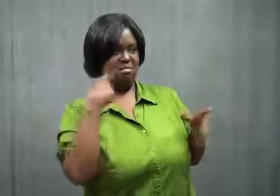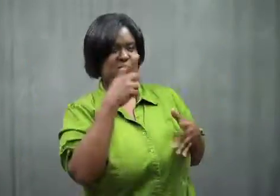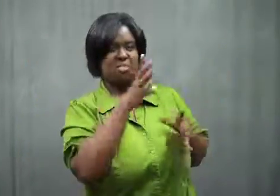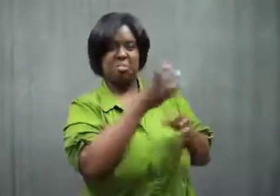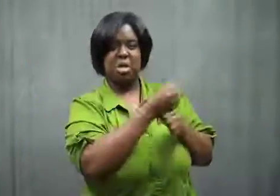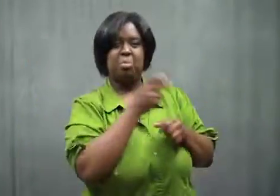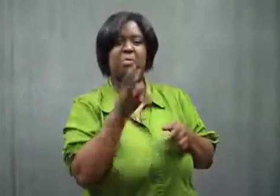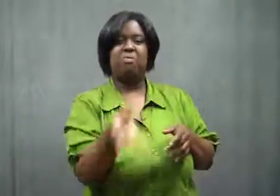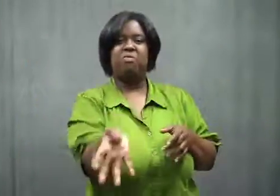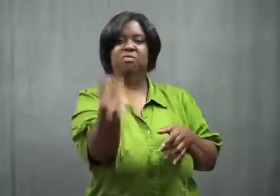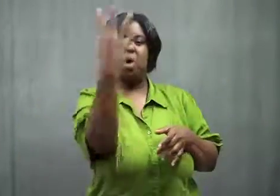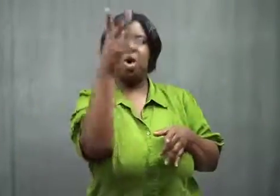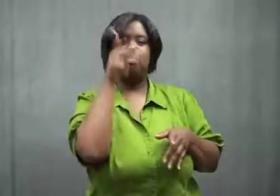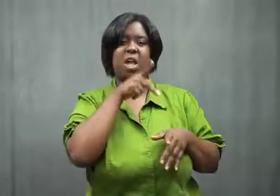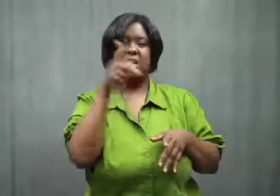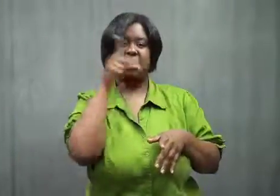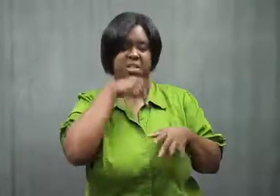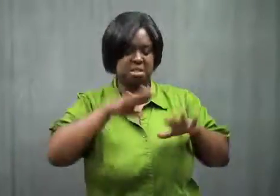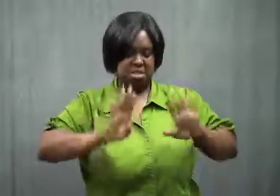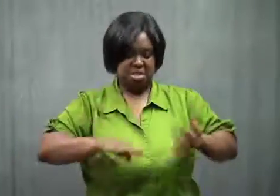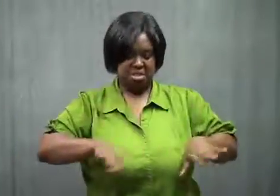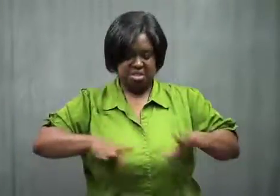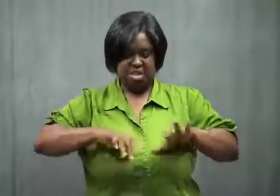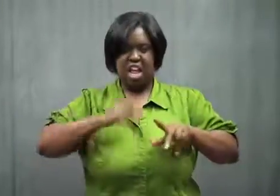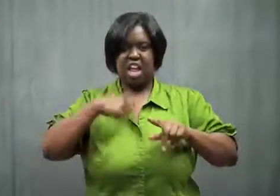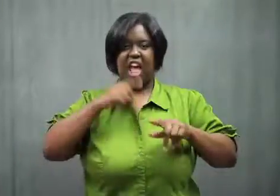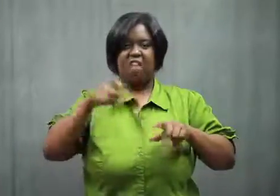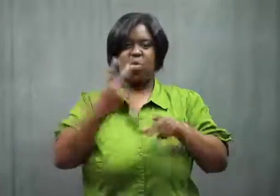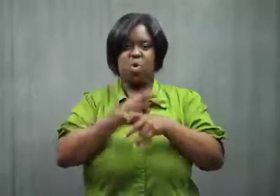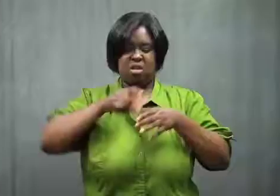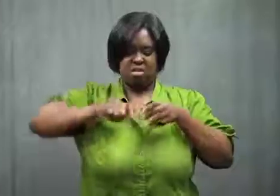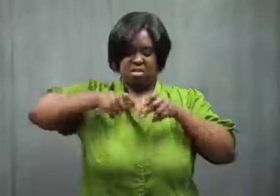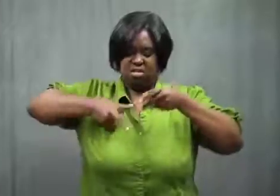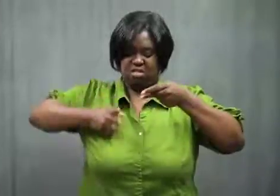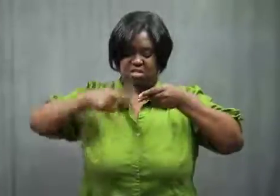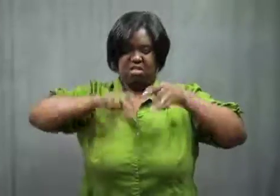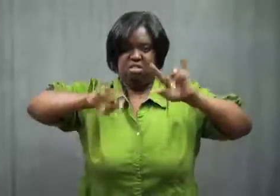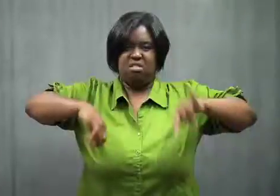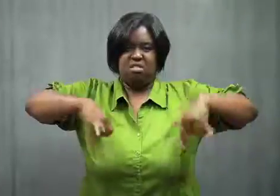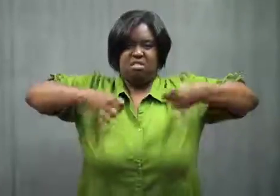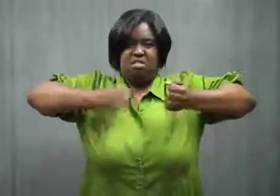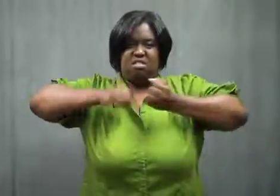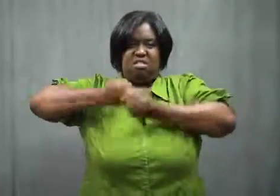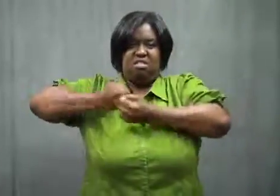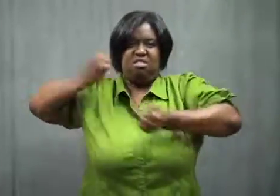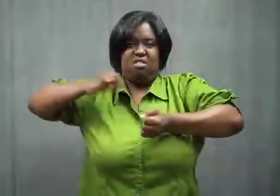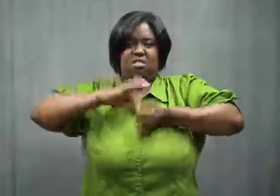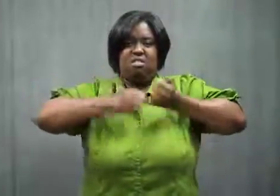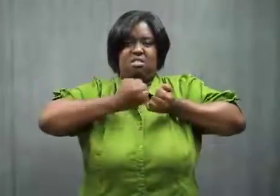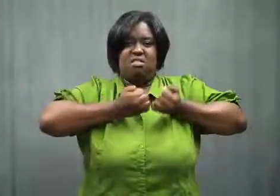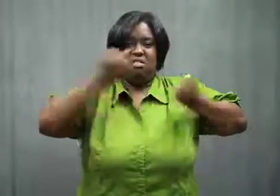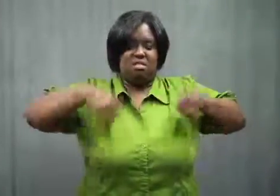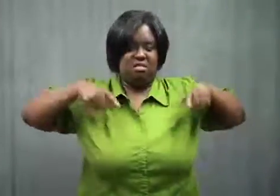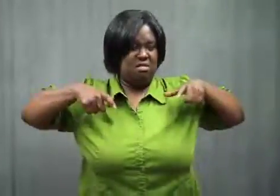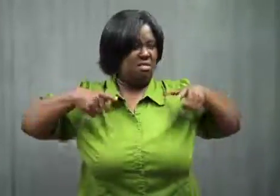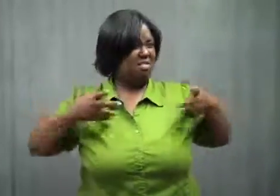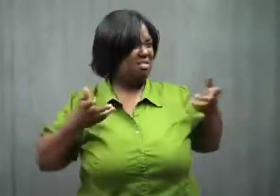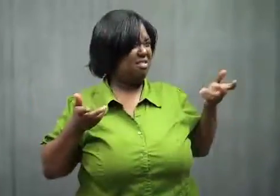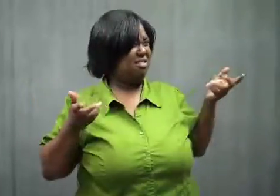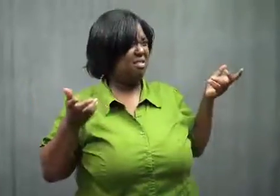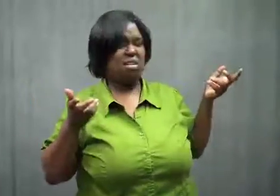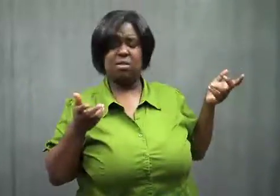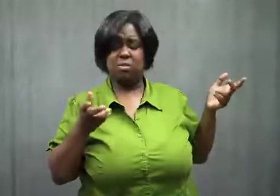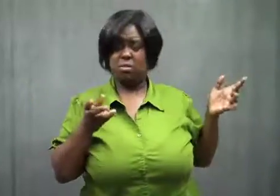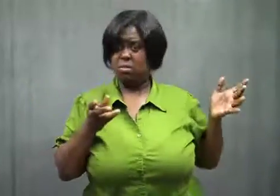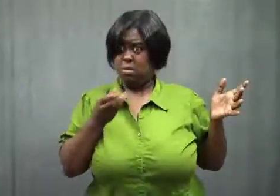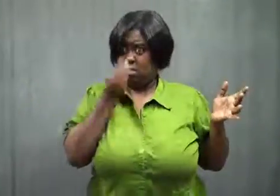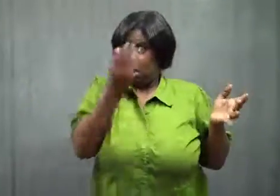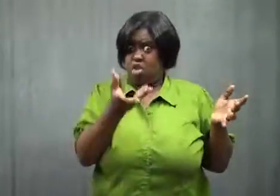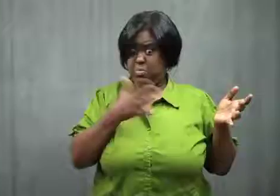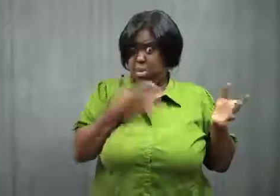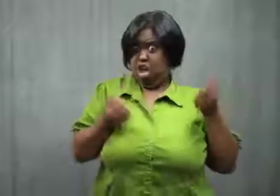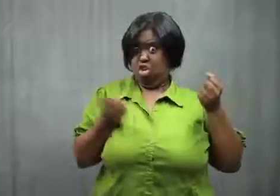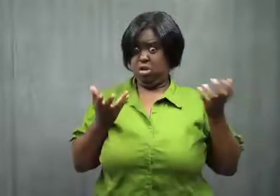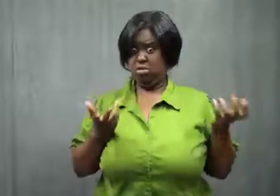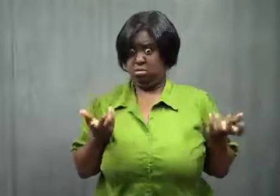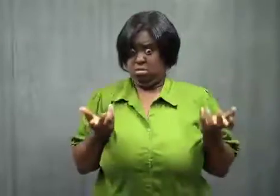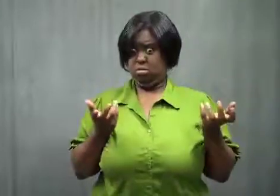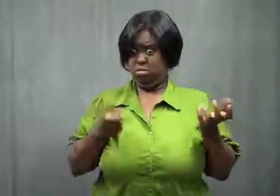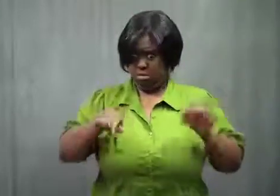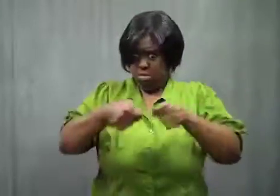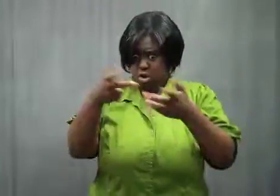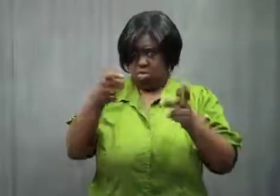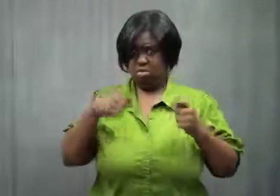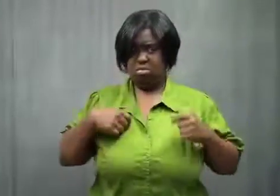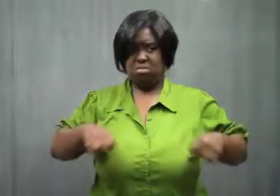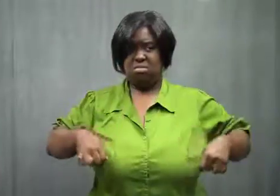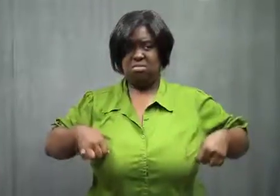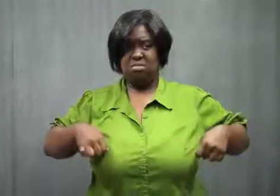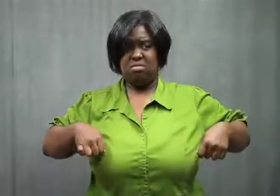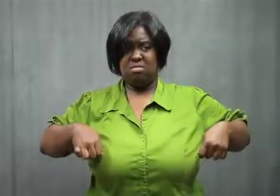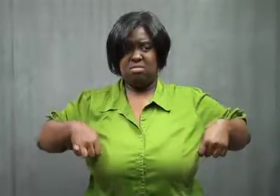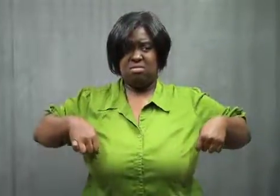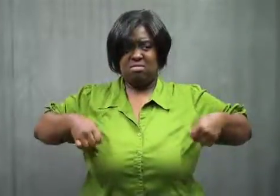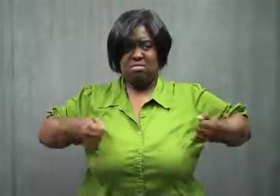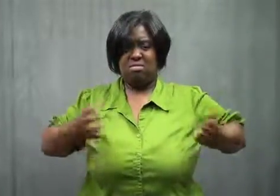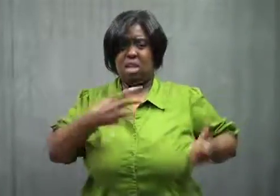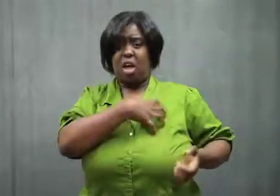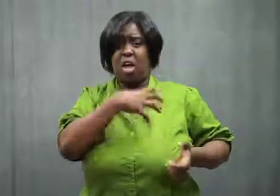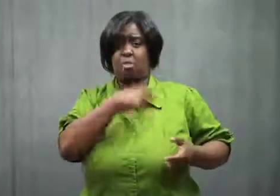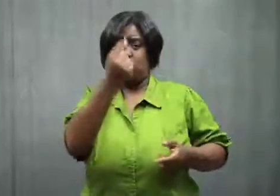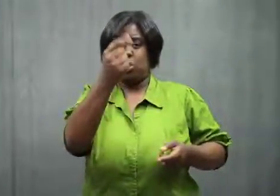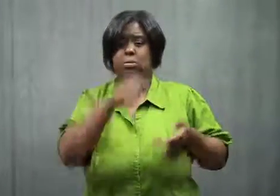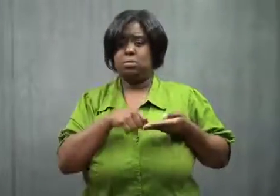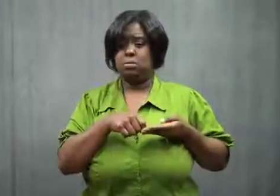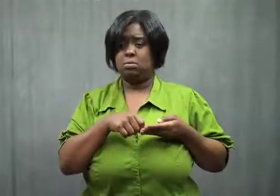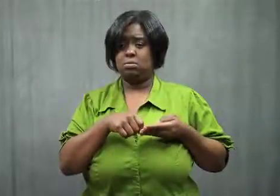She came back with four plastic bags. I had to wear one knotted up like shorts.